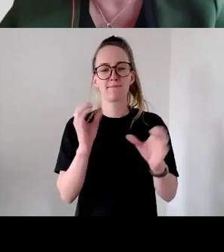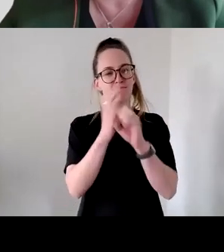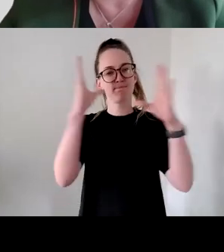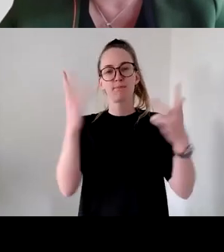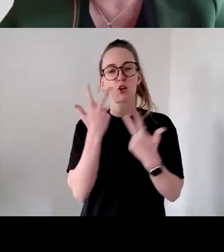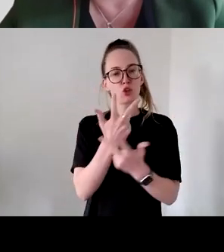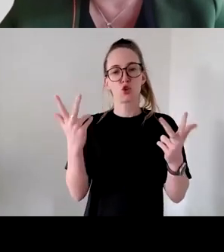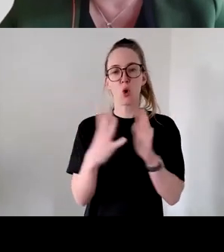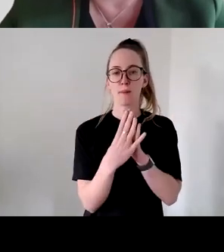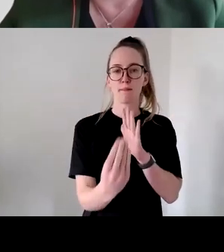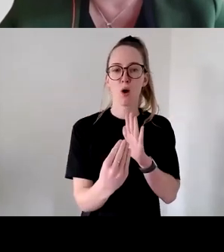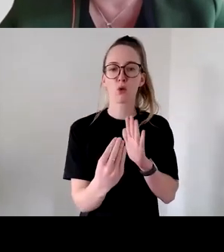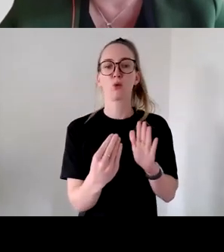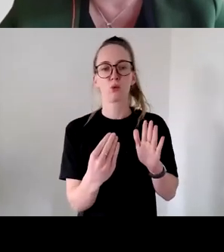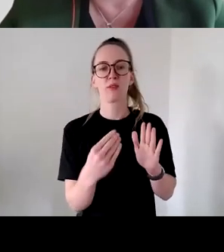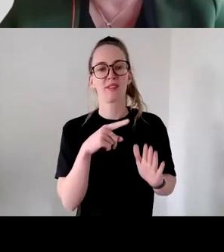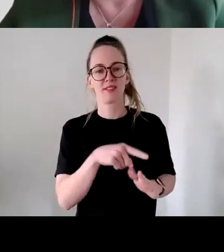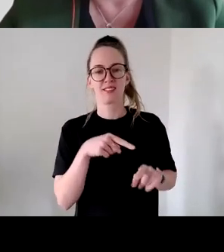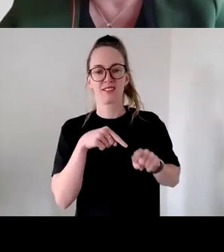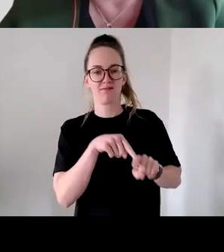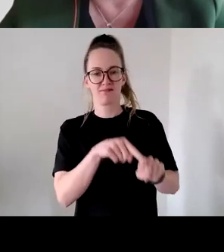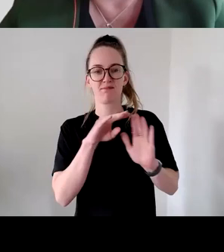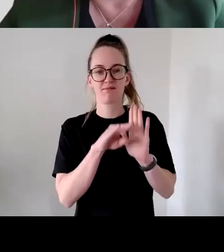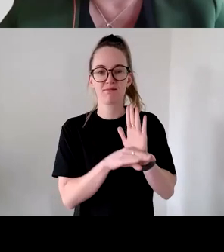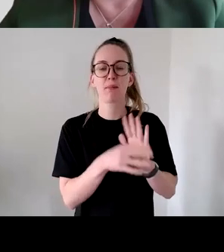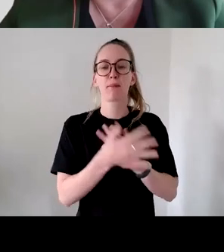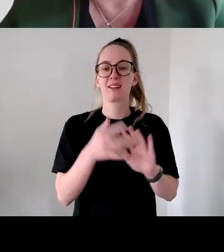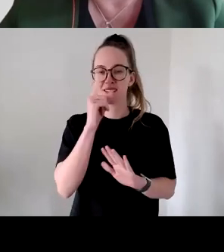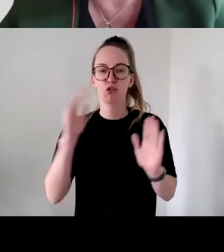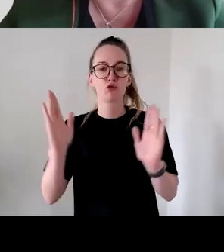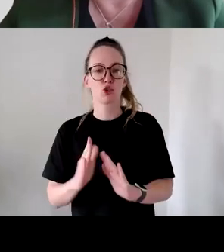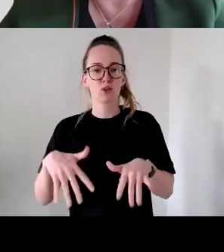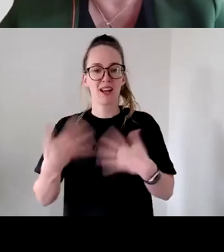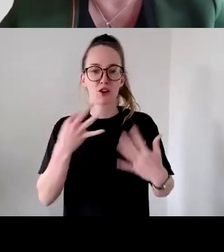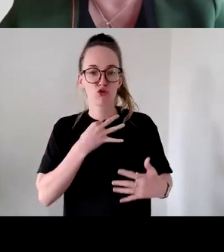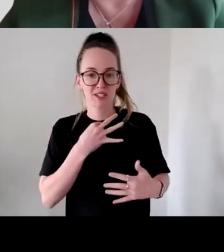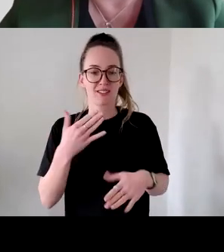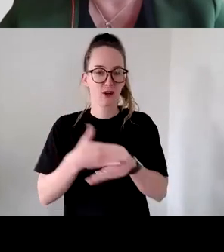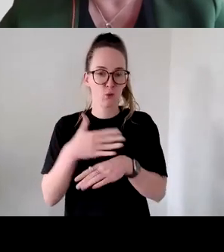to eliminate harmful workplace behaviours that organisations can tailor to their workforce.